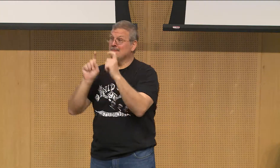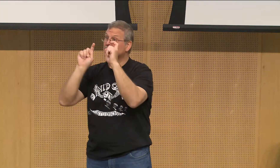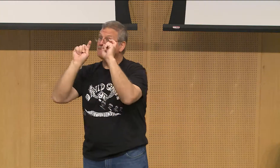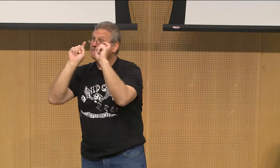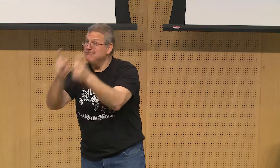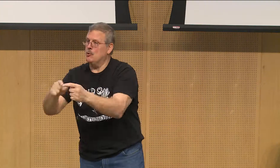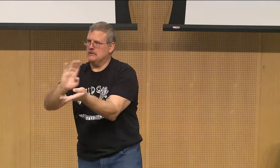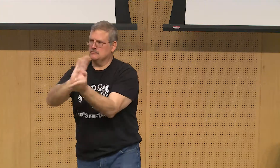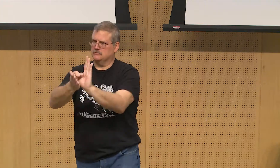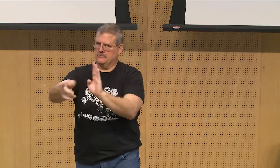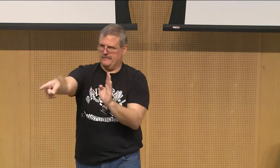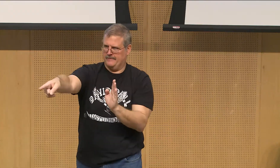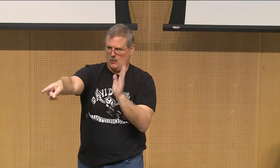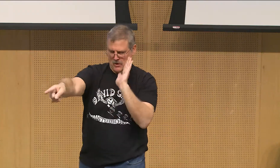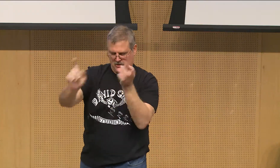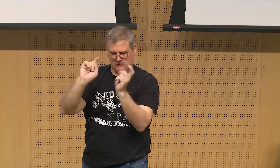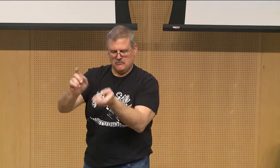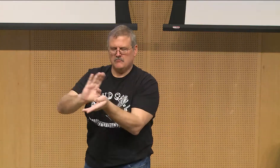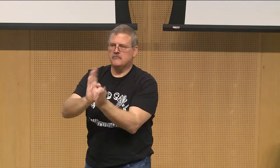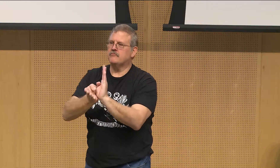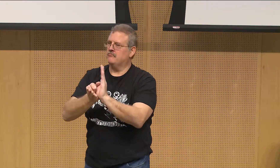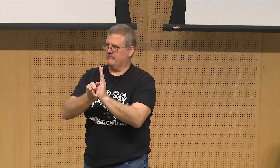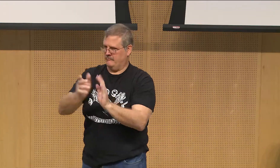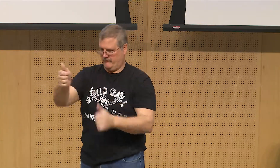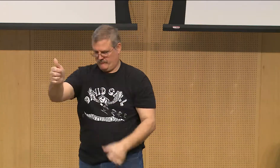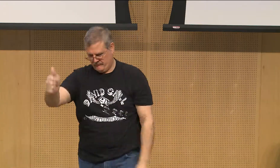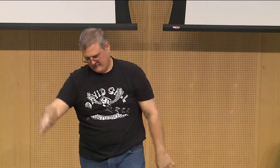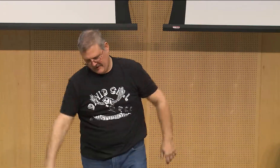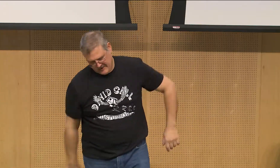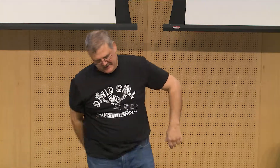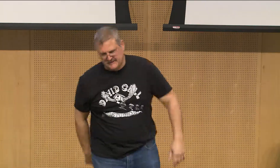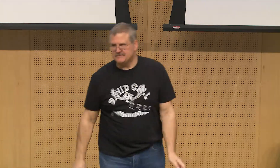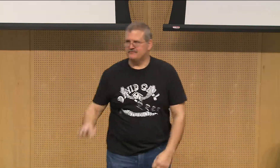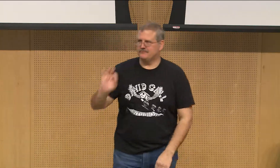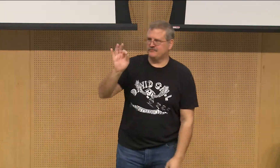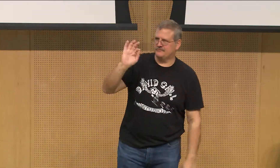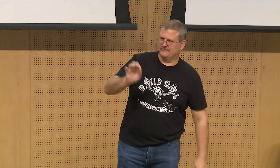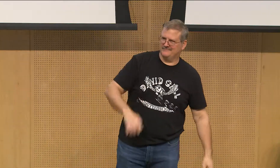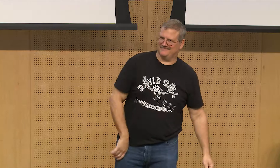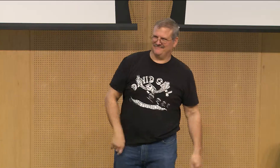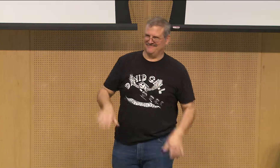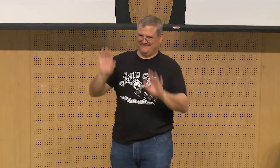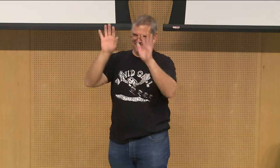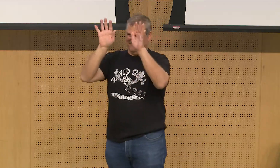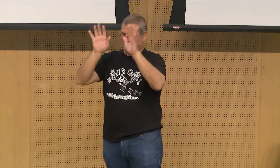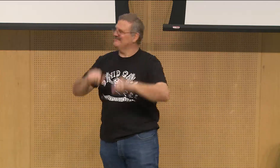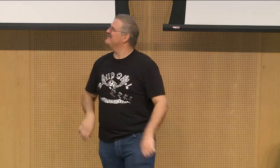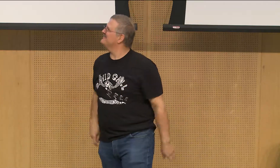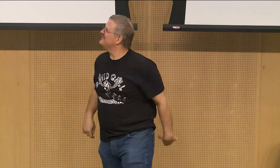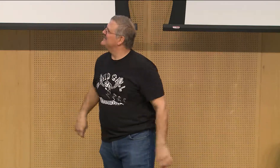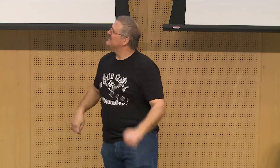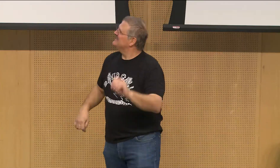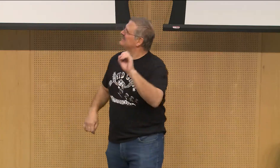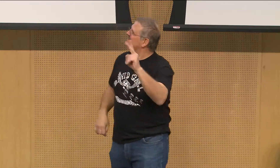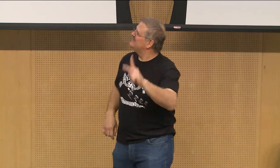for its permanent collection, so just to let you know, Tabitha, that will be part of the permanent collection in the Dyer Arts Center.